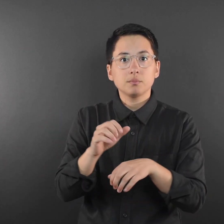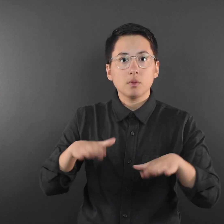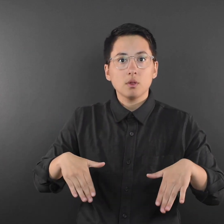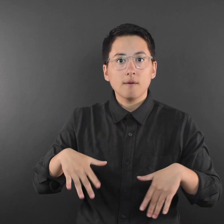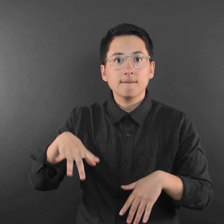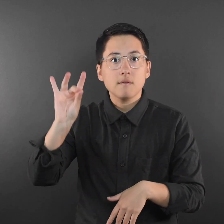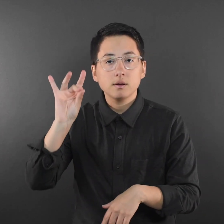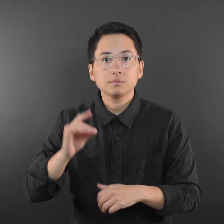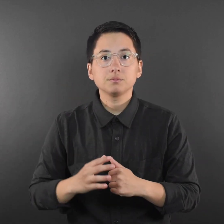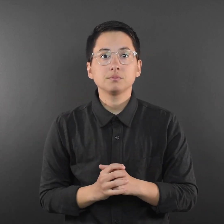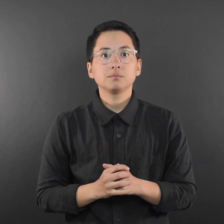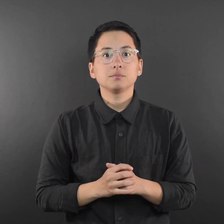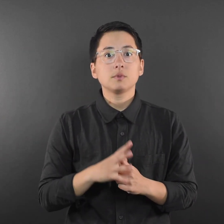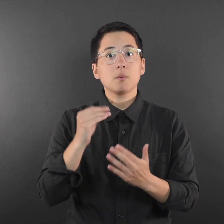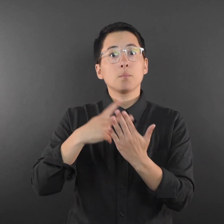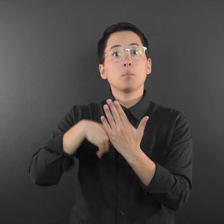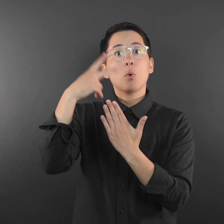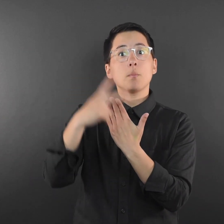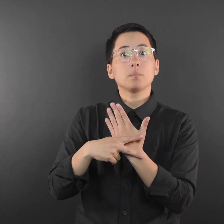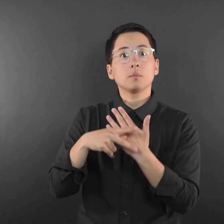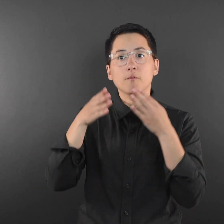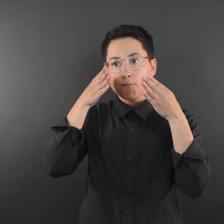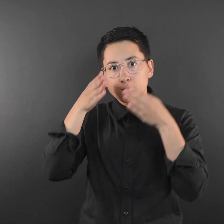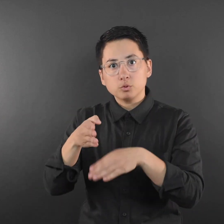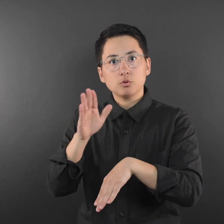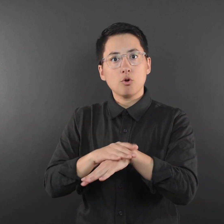and programs aimed at increasing the diversity of the workforce.